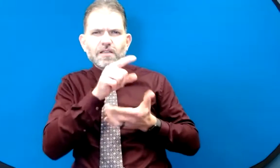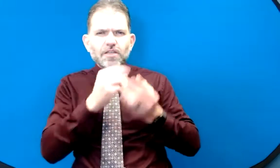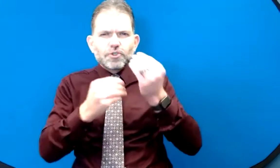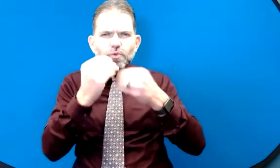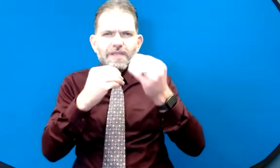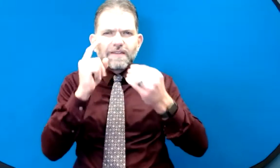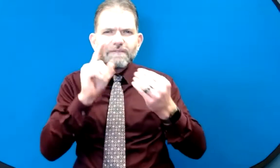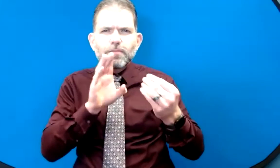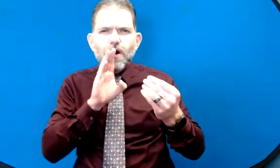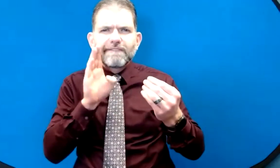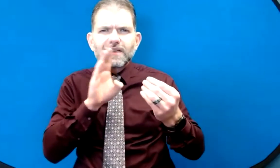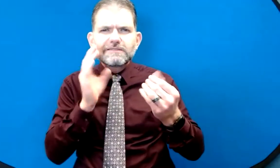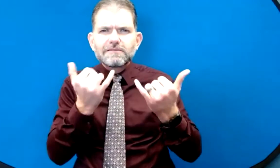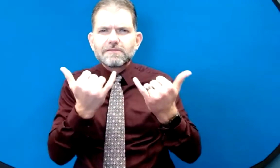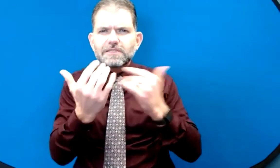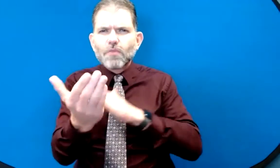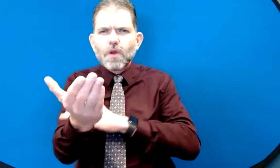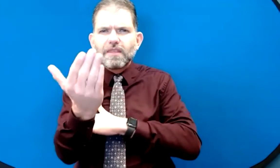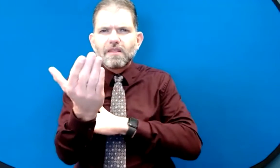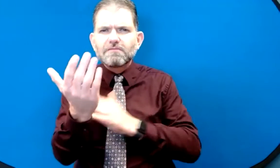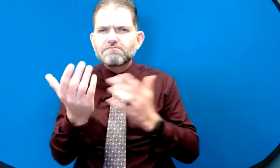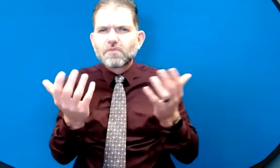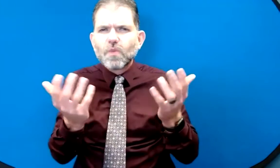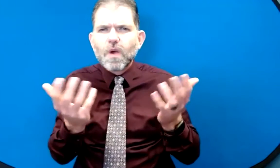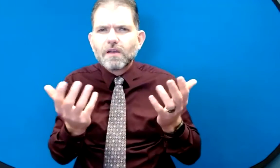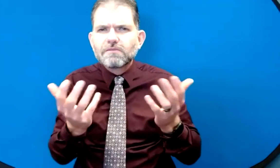ASL Interpreter: and i'll ask the husband ASL Interpreter: what did you for breakfast this morning